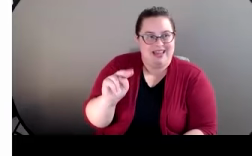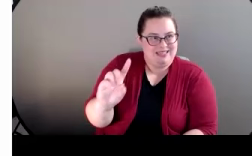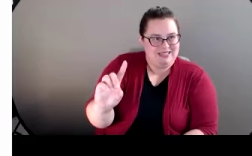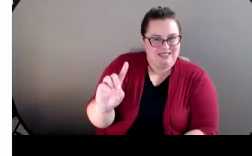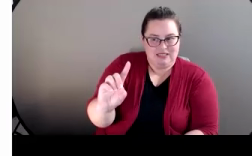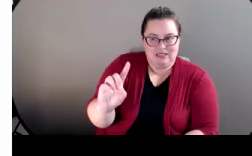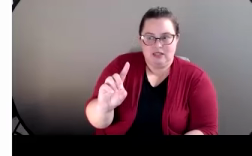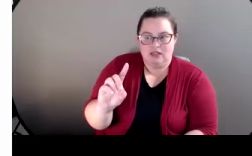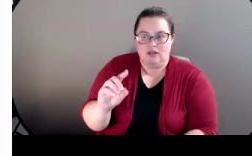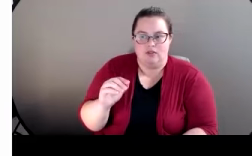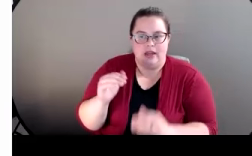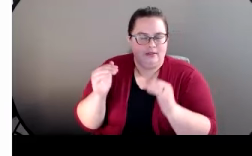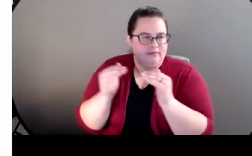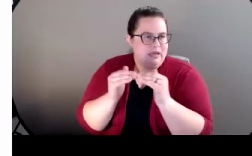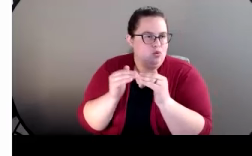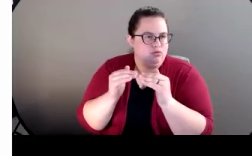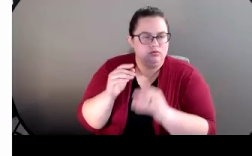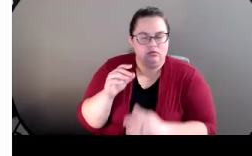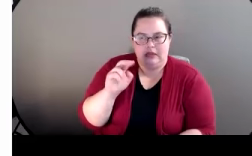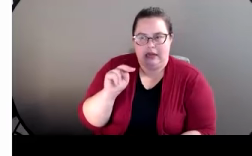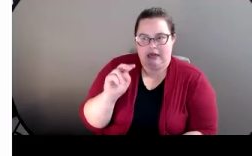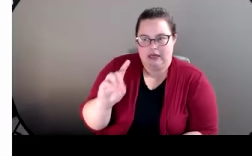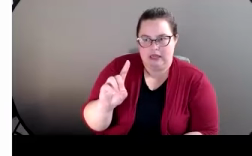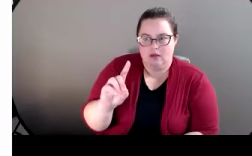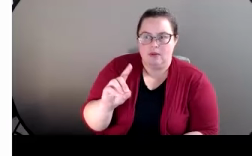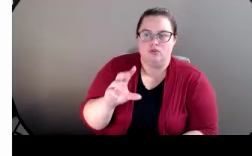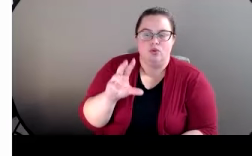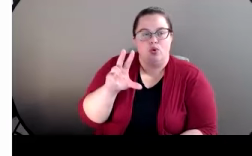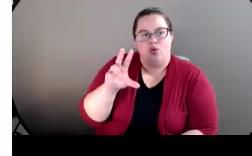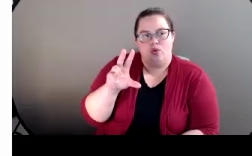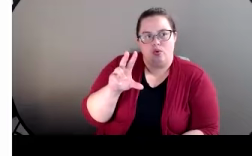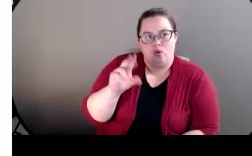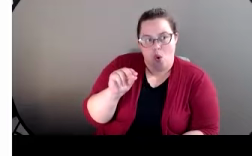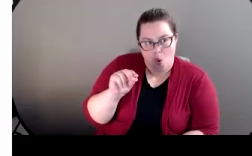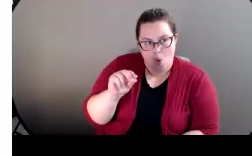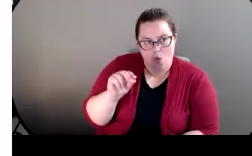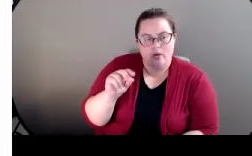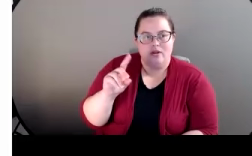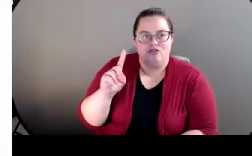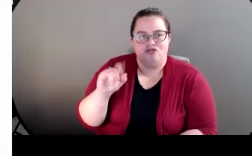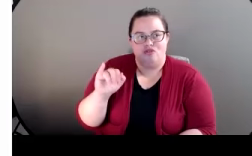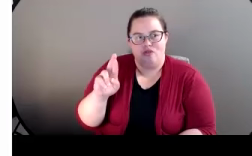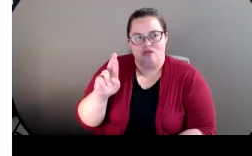cannot be edited, but the others can. Okay.